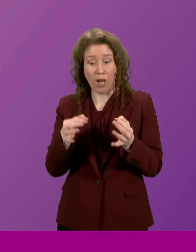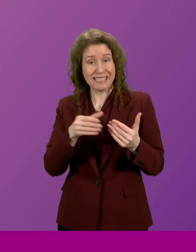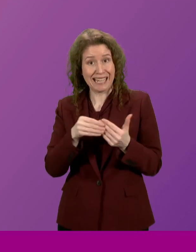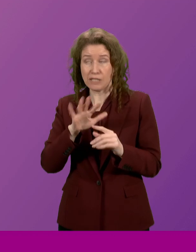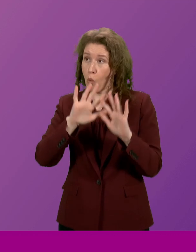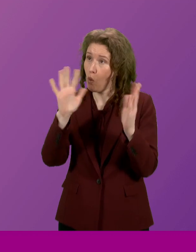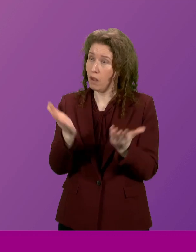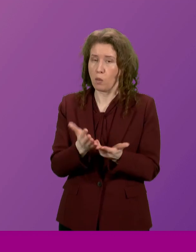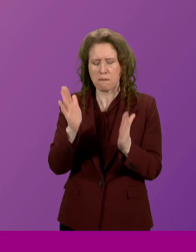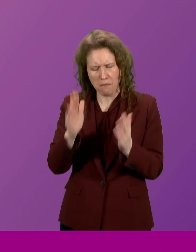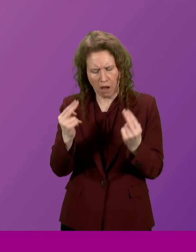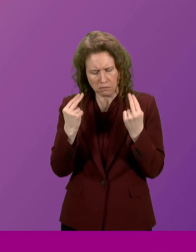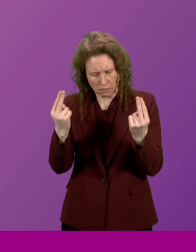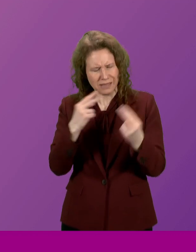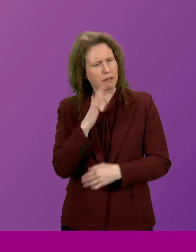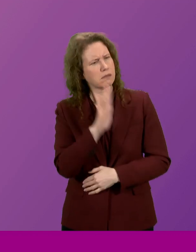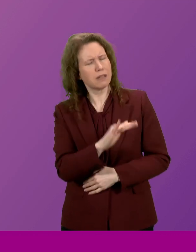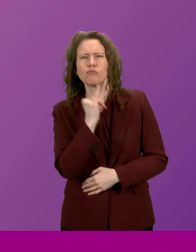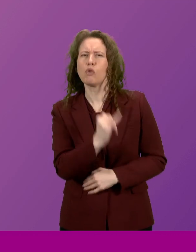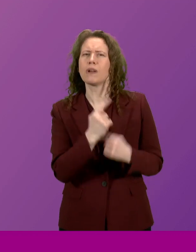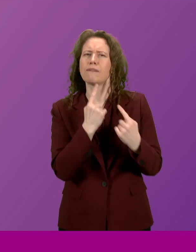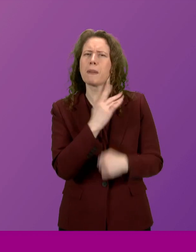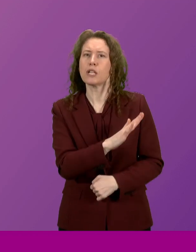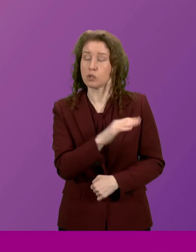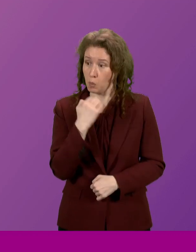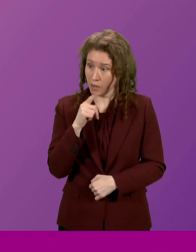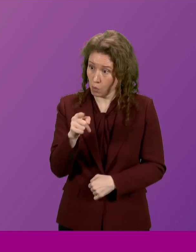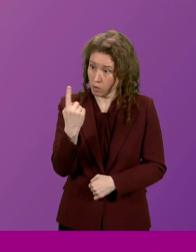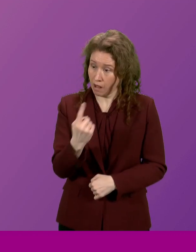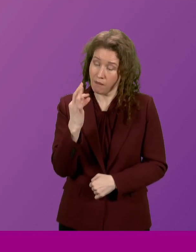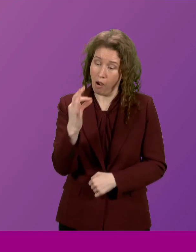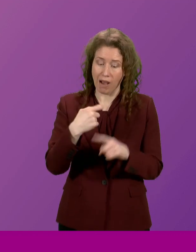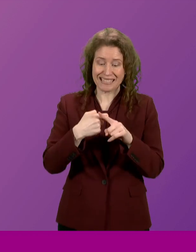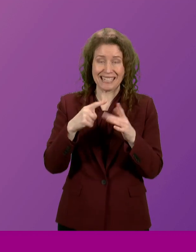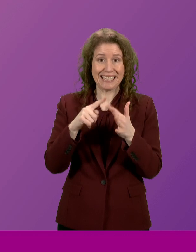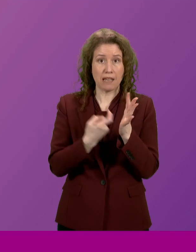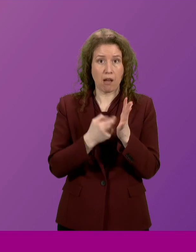stand up to disinformation? Will he ask Keir Starmer to demand an urgent